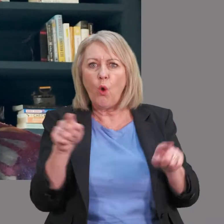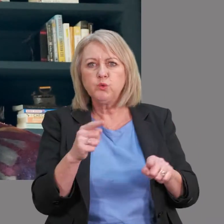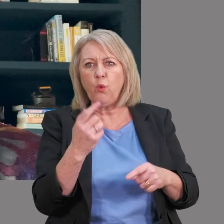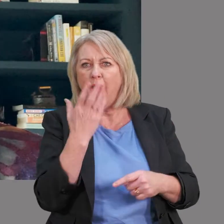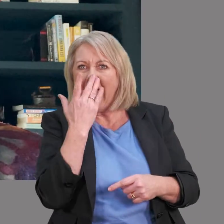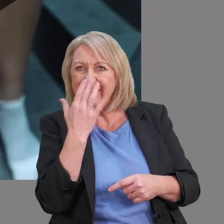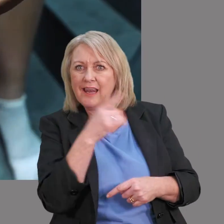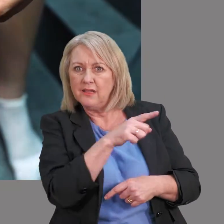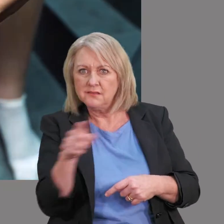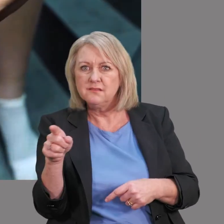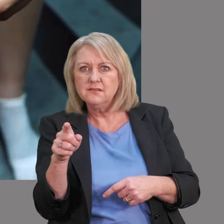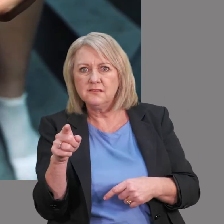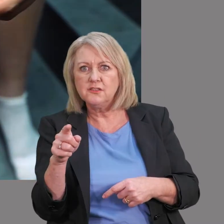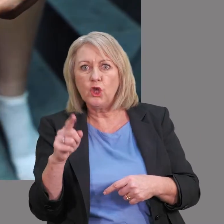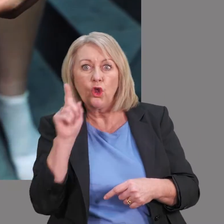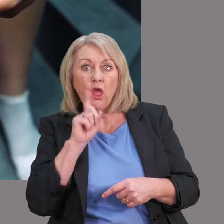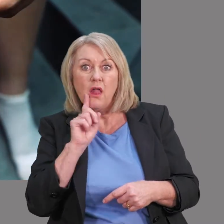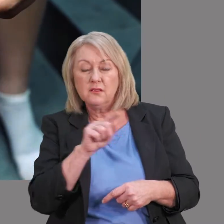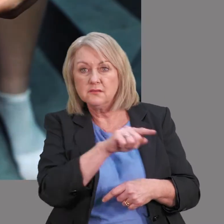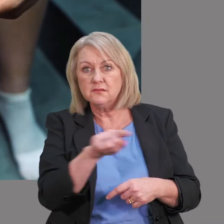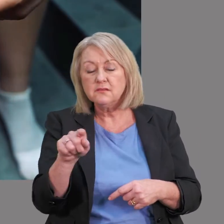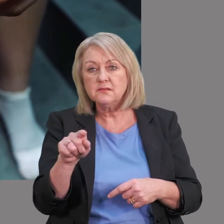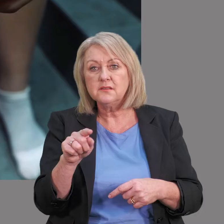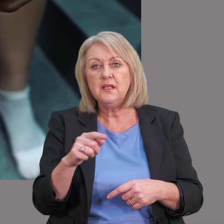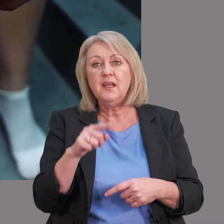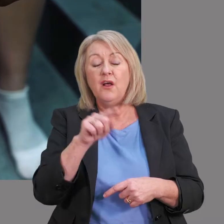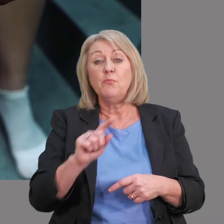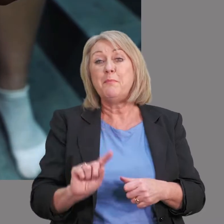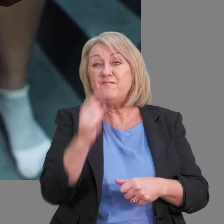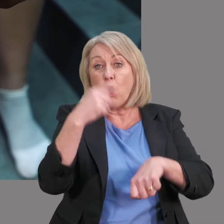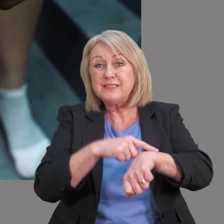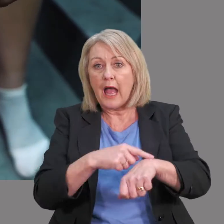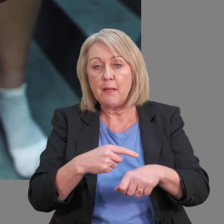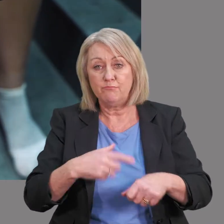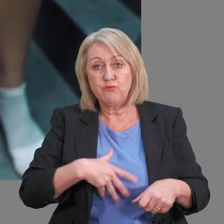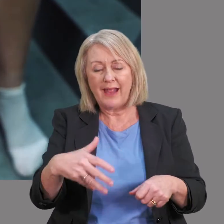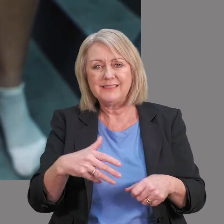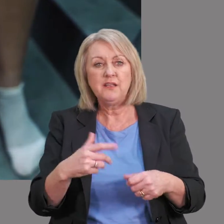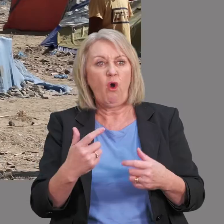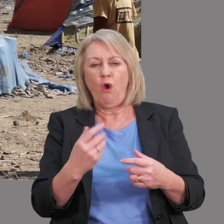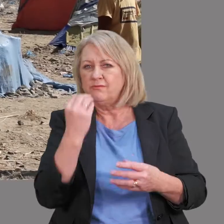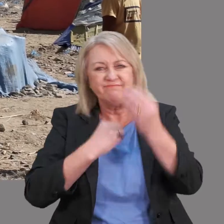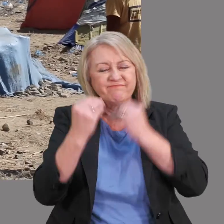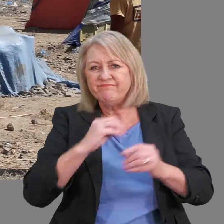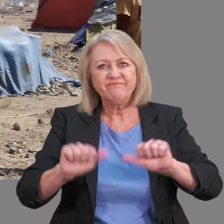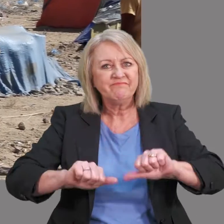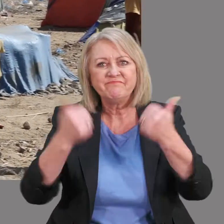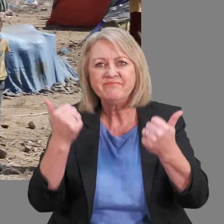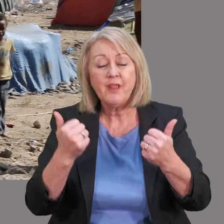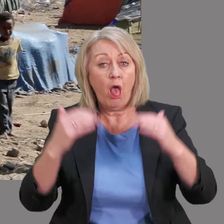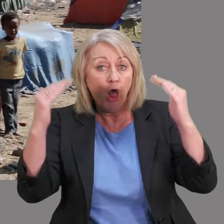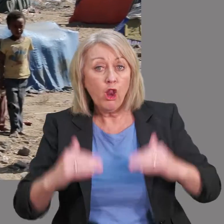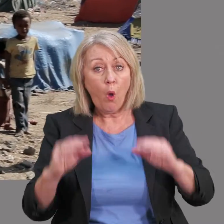to be adolescent pregnancy, primigravidity - first-time pregnancies, nutritional deficiencies,